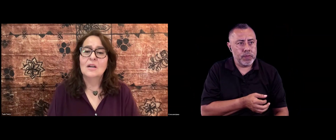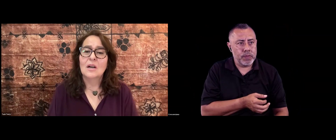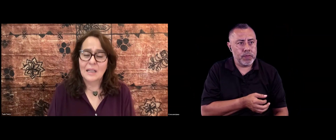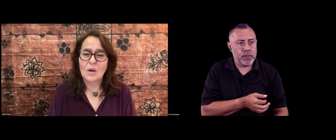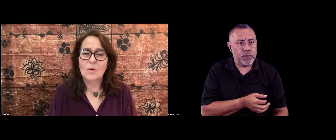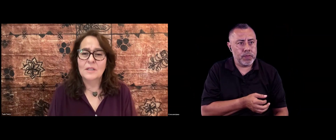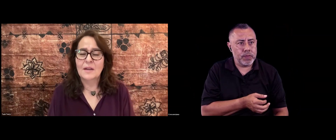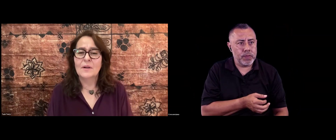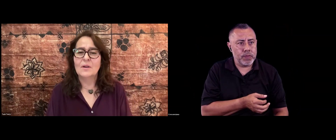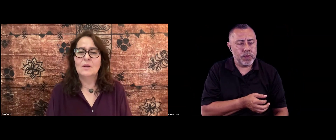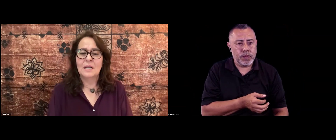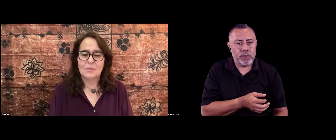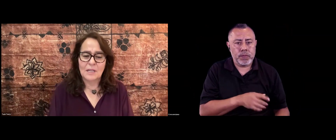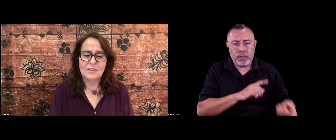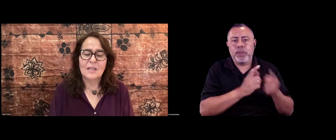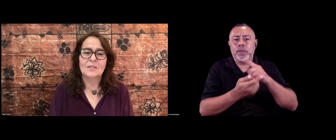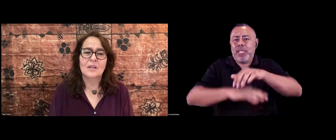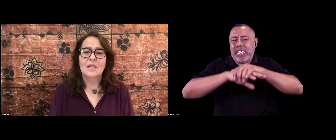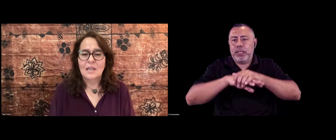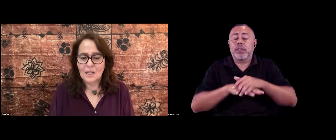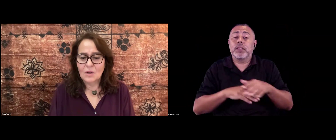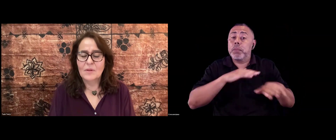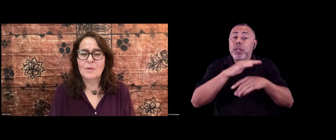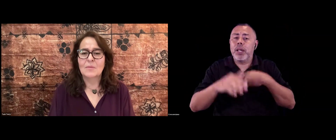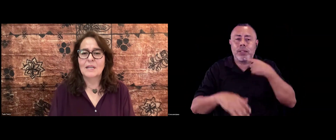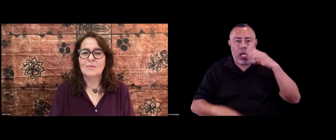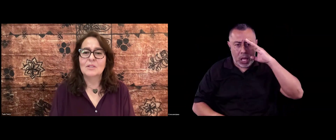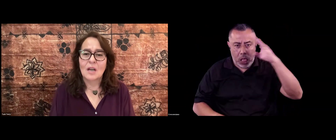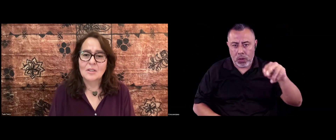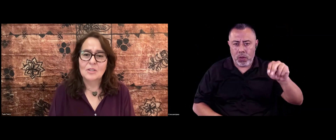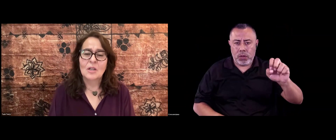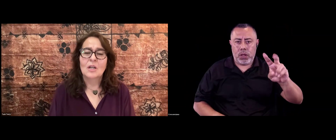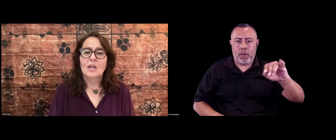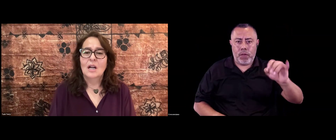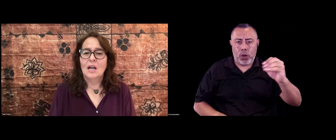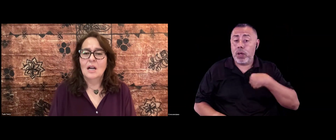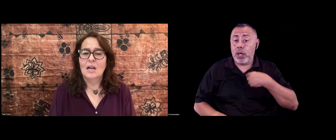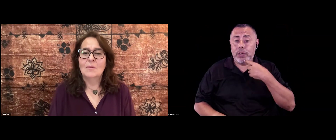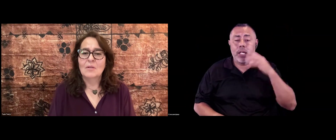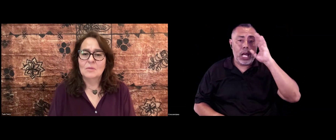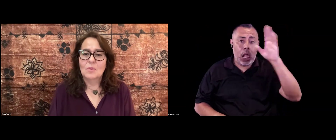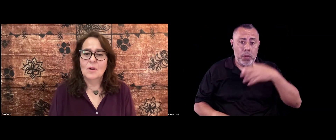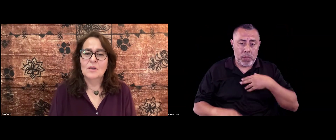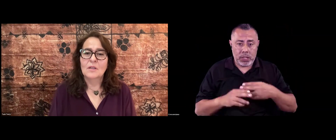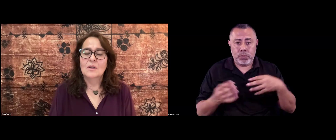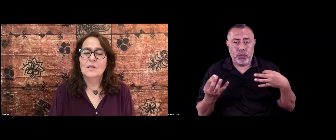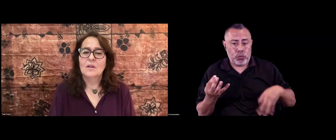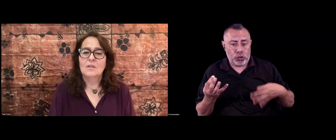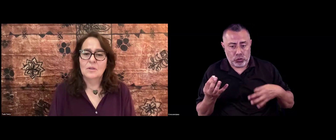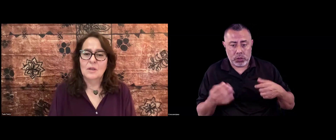Hello in Navajo and what I said is hello everybody my name is Tosh I was born.